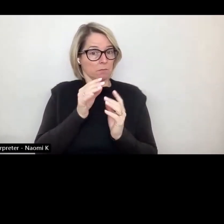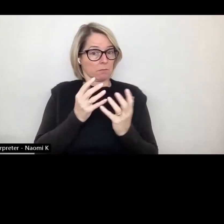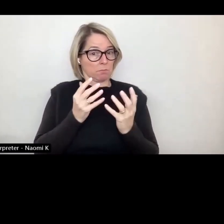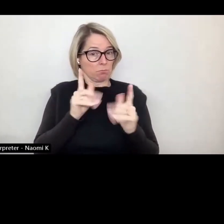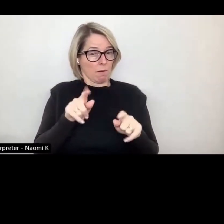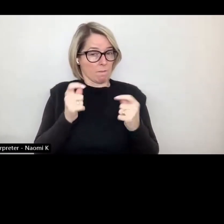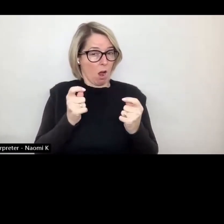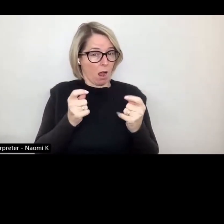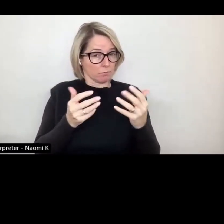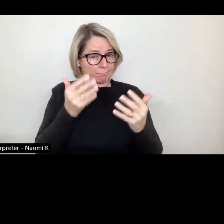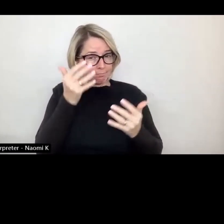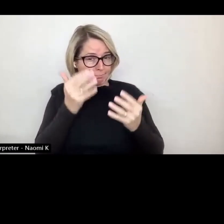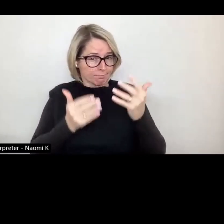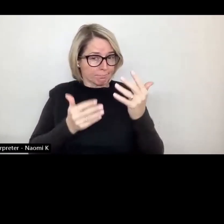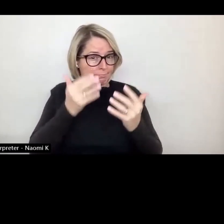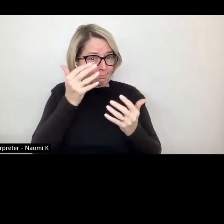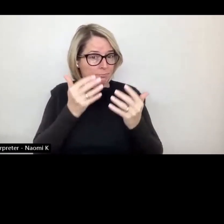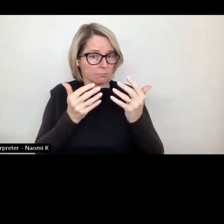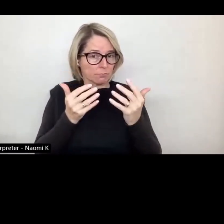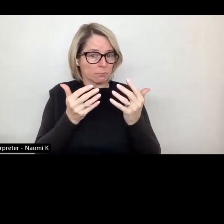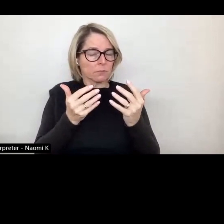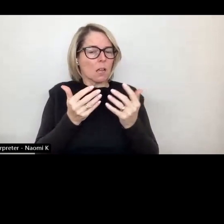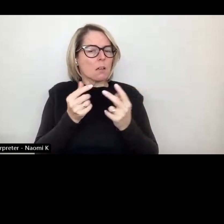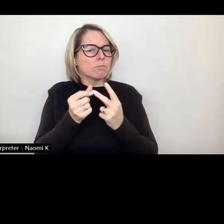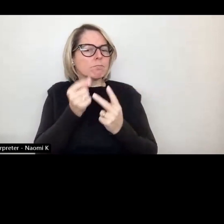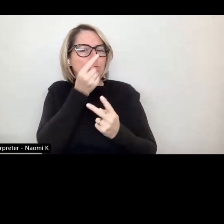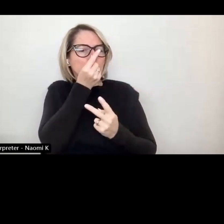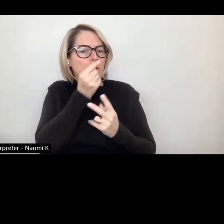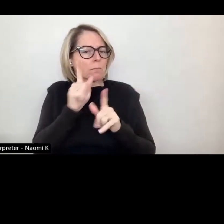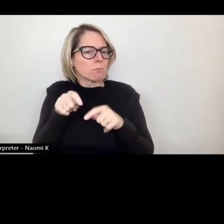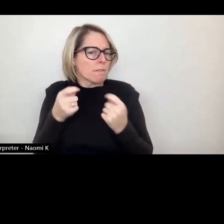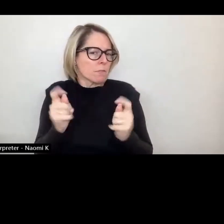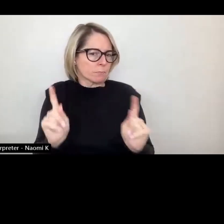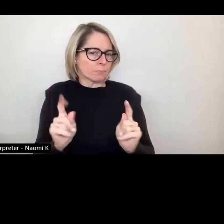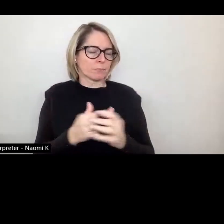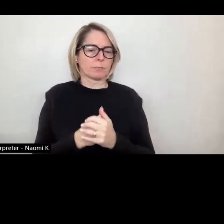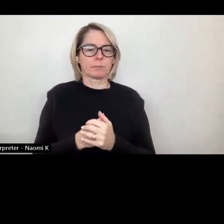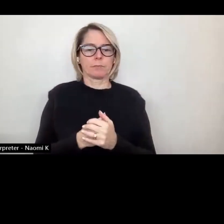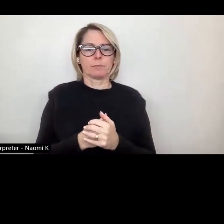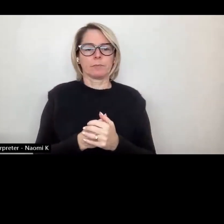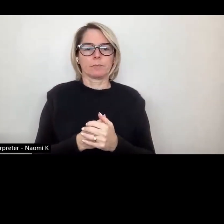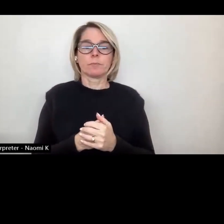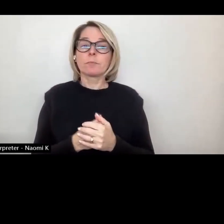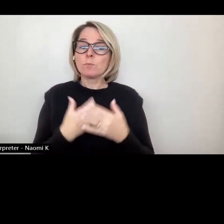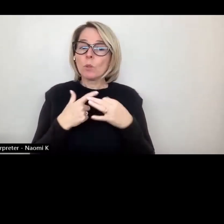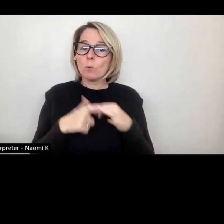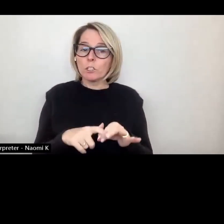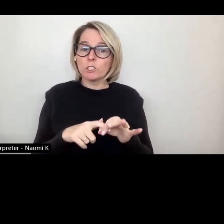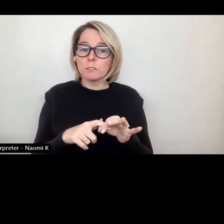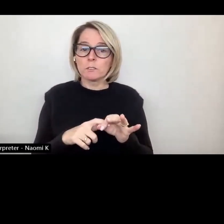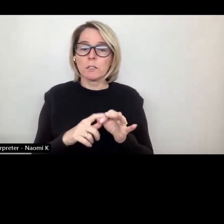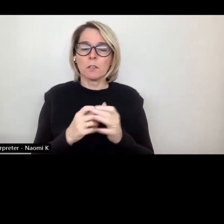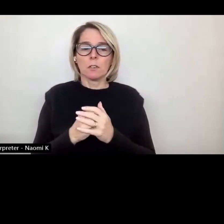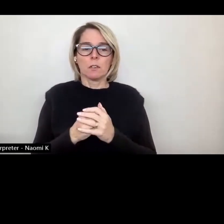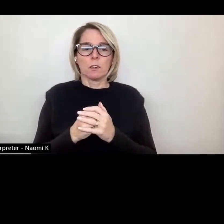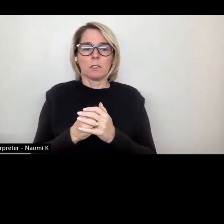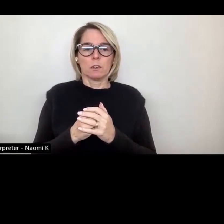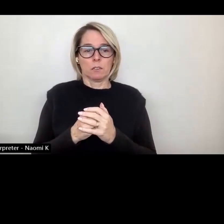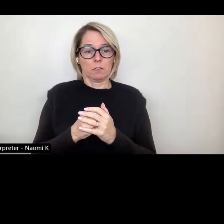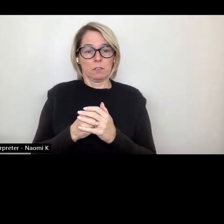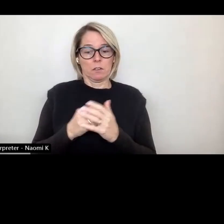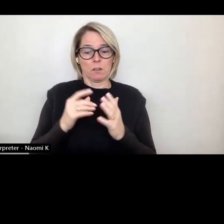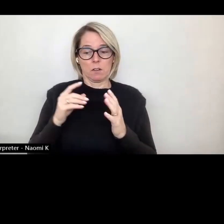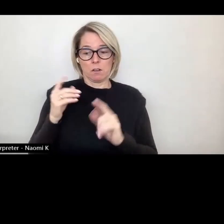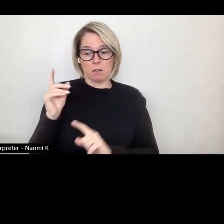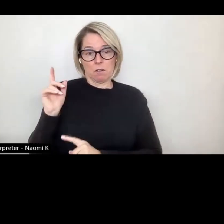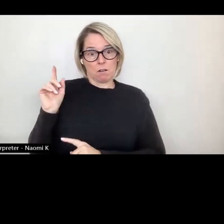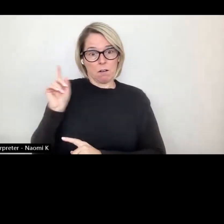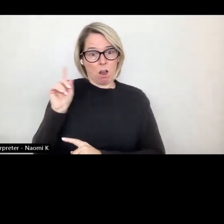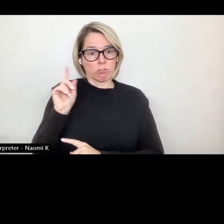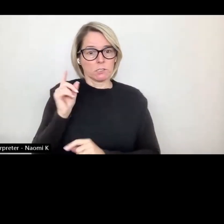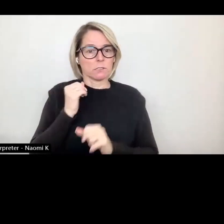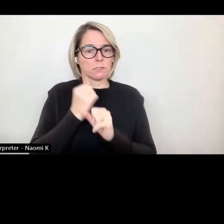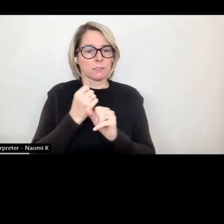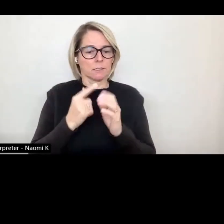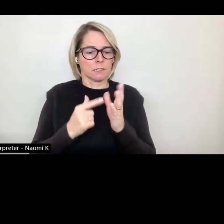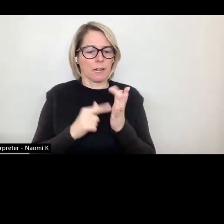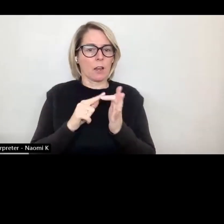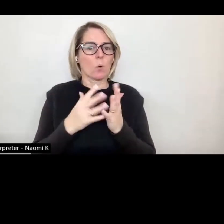Regarding the current Carer Gateway Service Providers, the question is approximately what percentage use a consortium or subcontracting model to deliver the program.